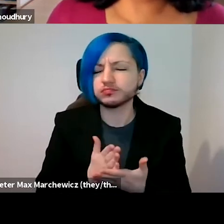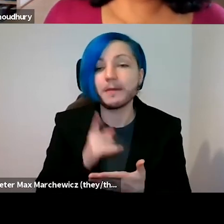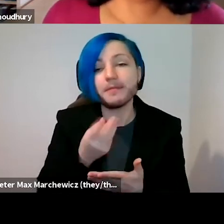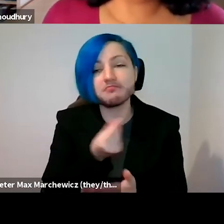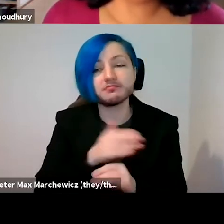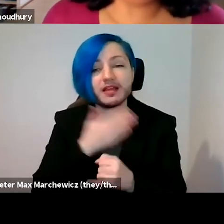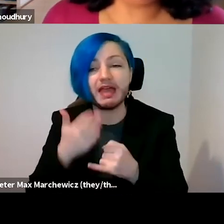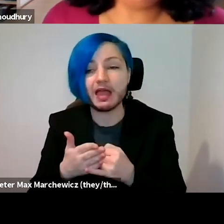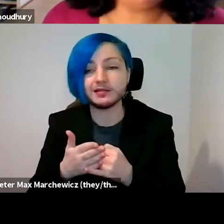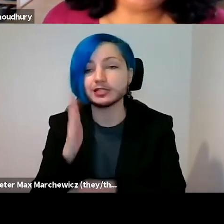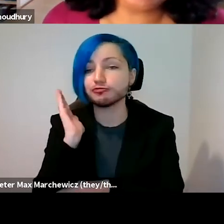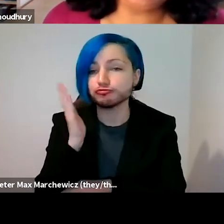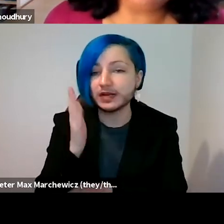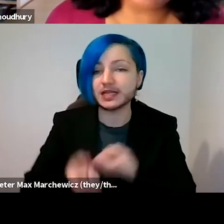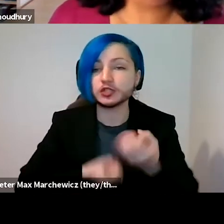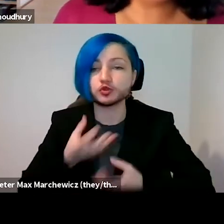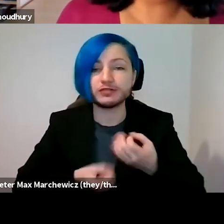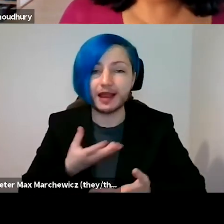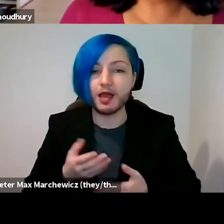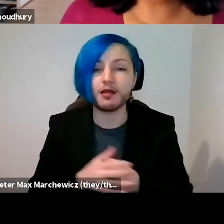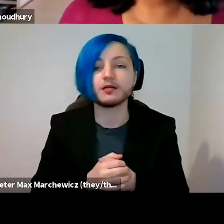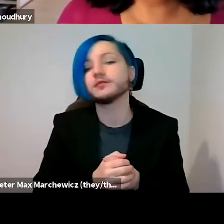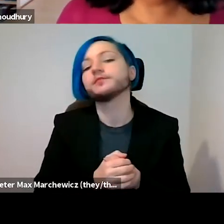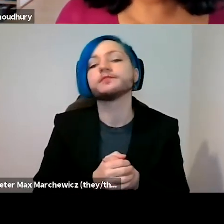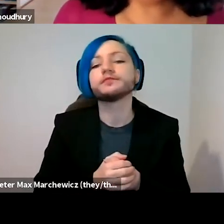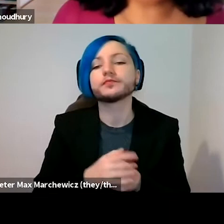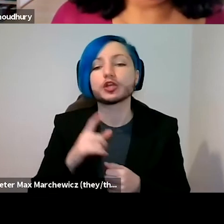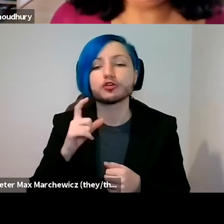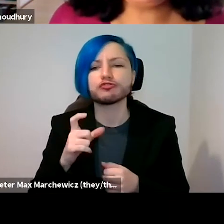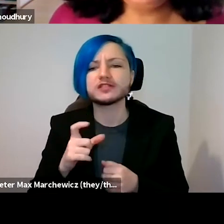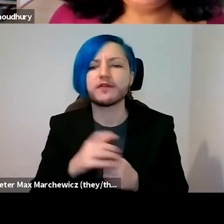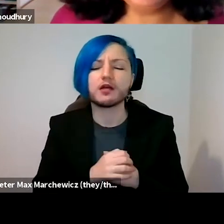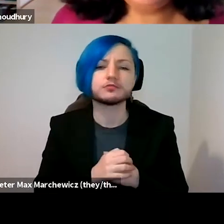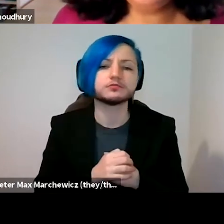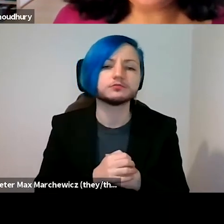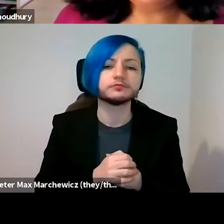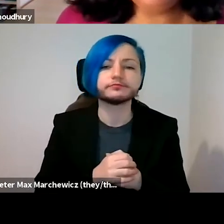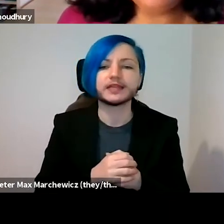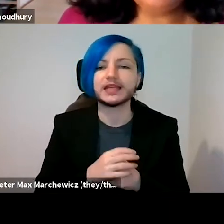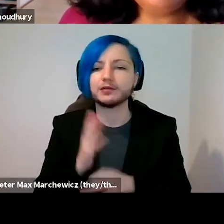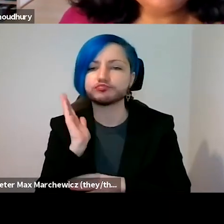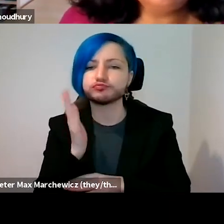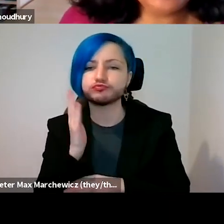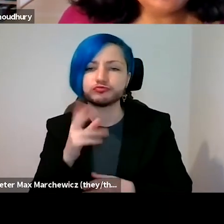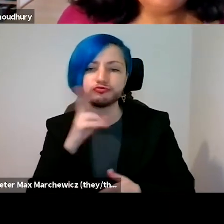the narrator and storyteller, Chrystal Croftangry, he's called, rents out his beasts to a group of local women.